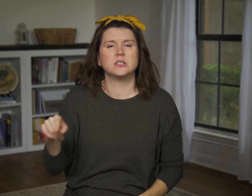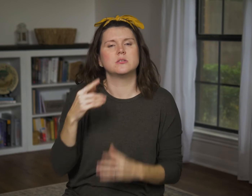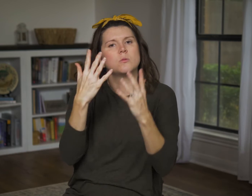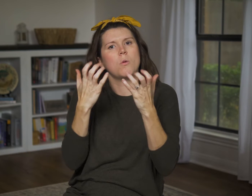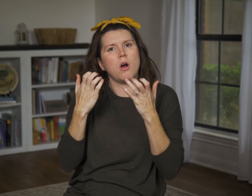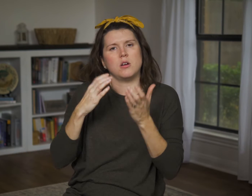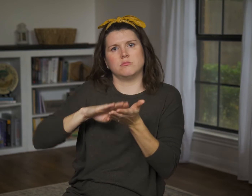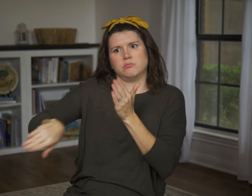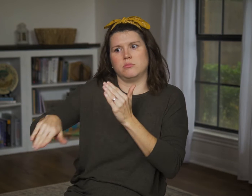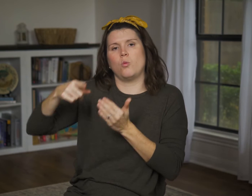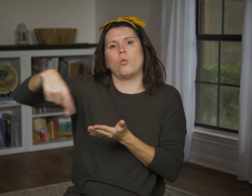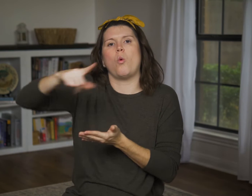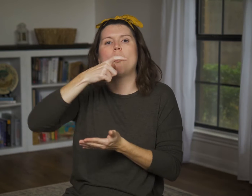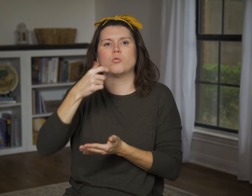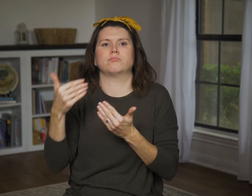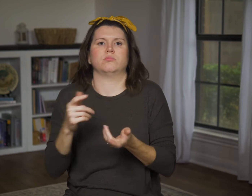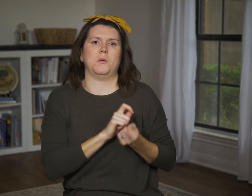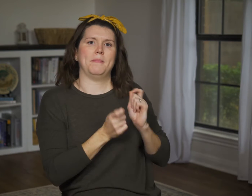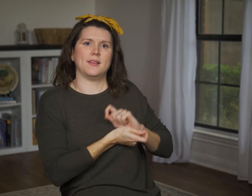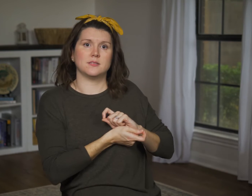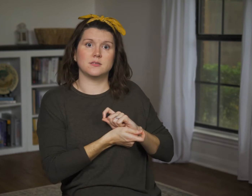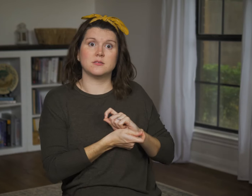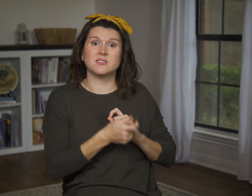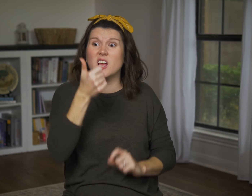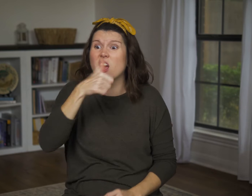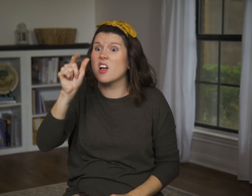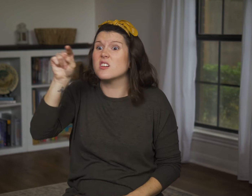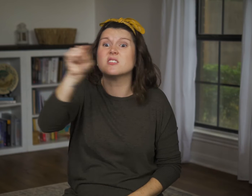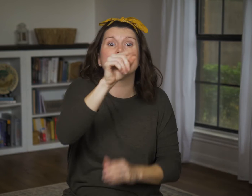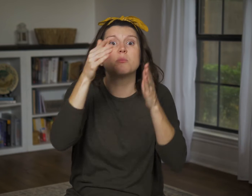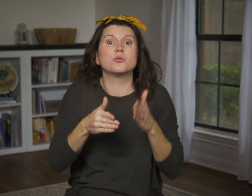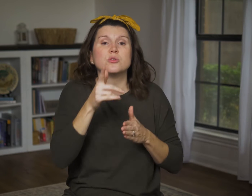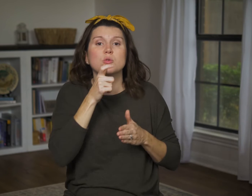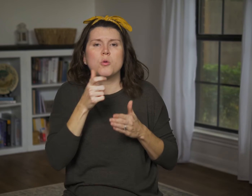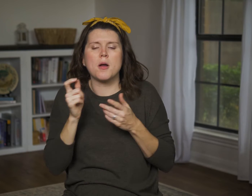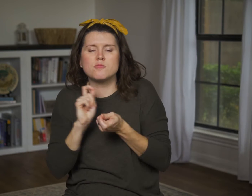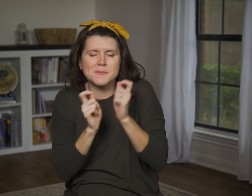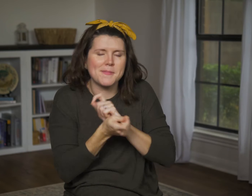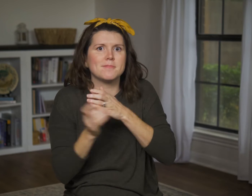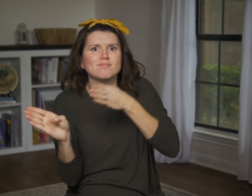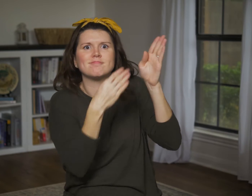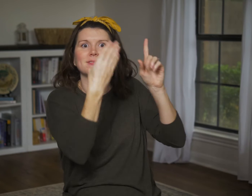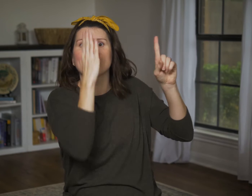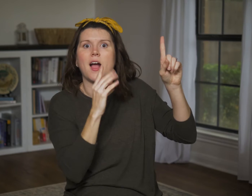but He’s always willing to spare the repentant. Anytime someone repents,